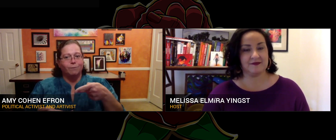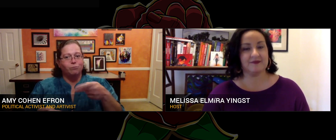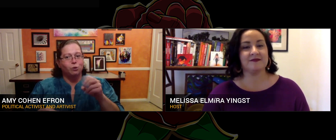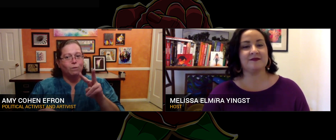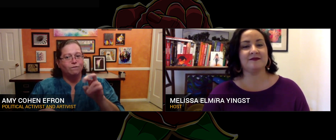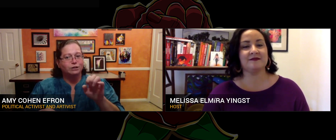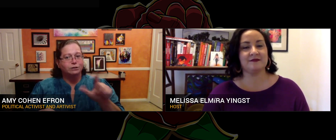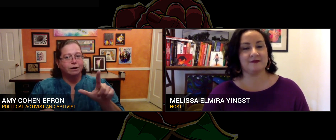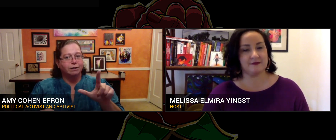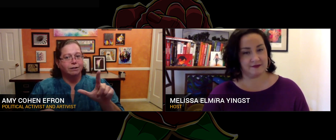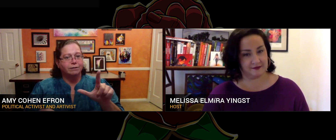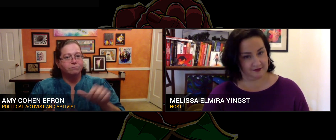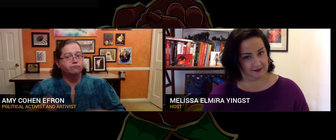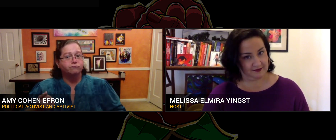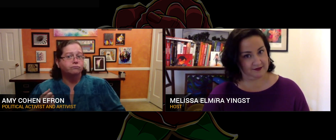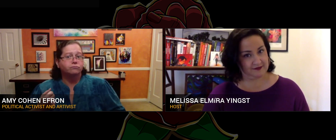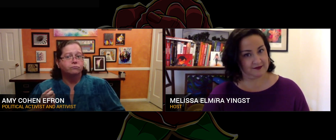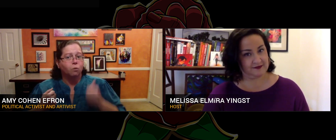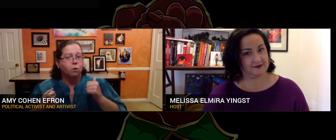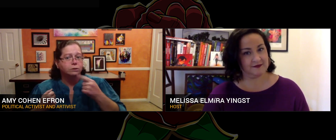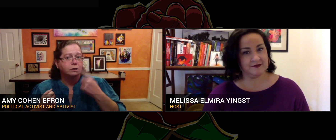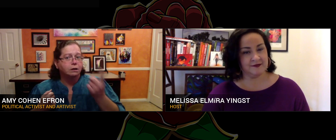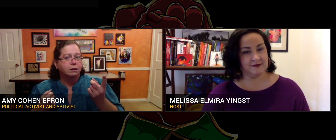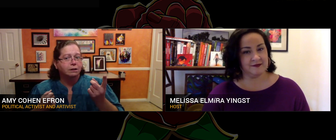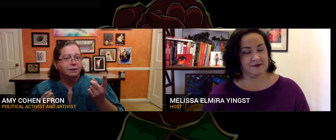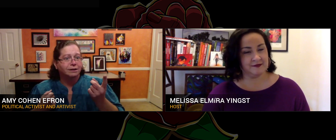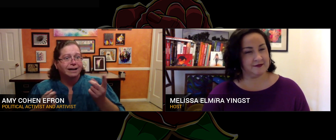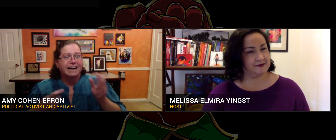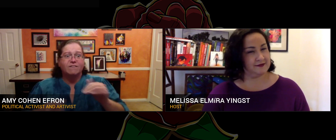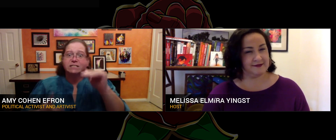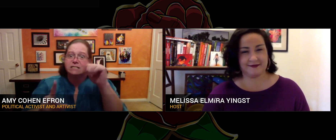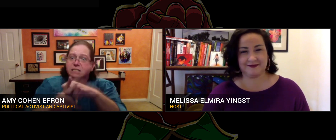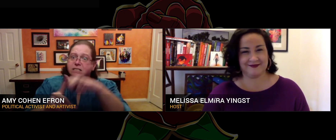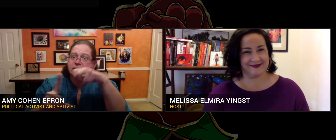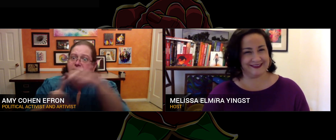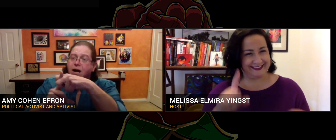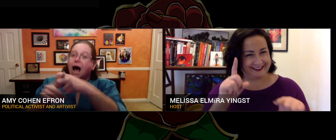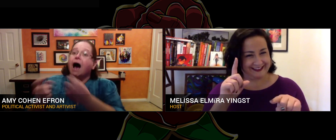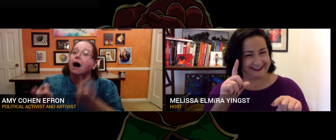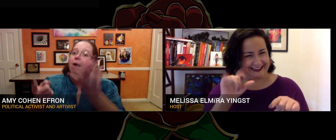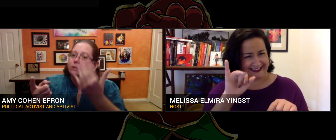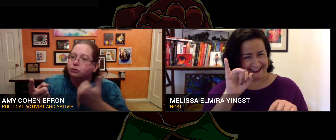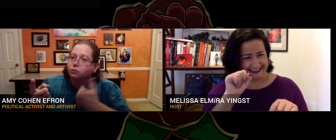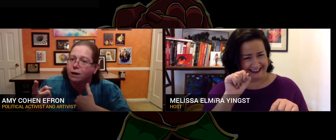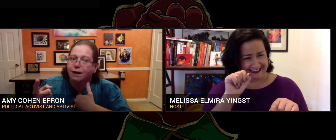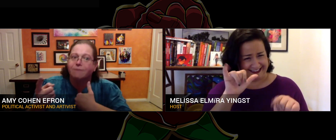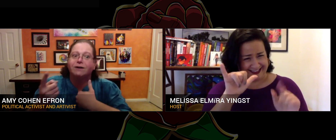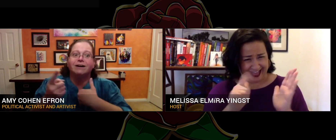provisional ballots they have. Is that- They were like, "How many do you have?"